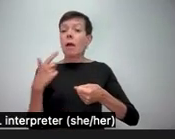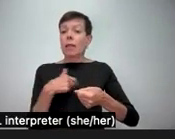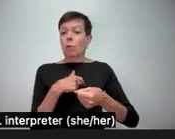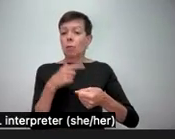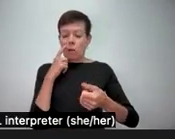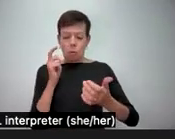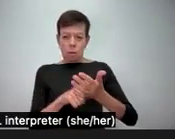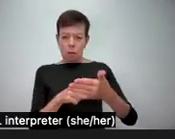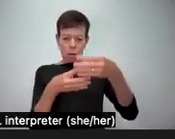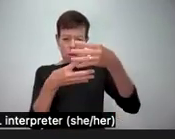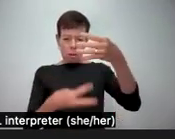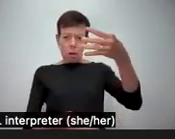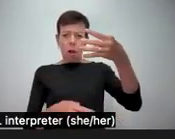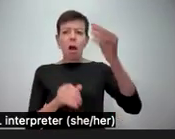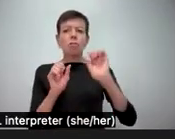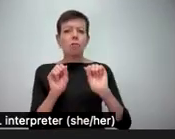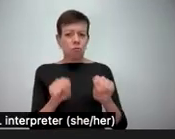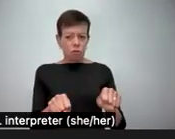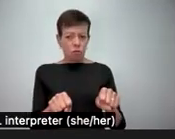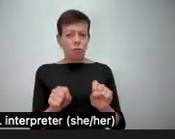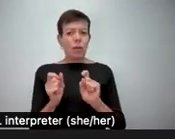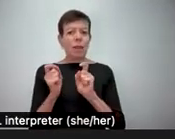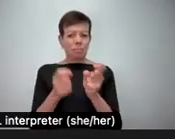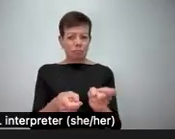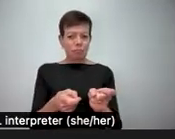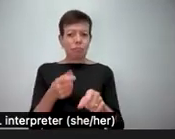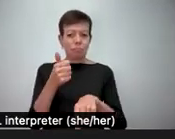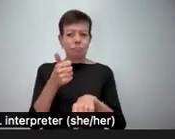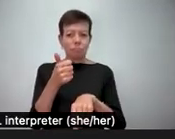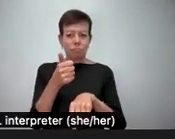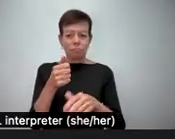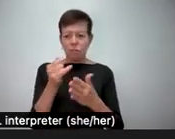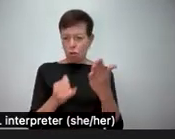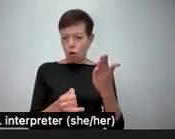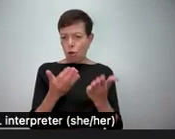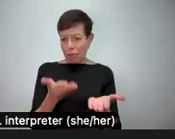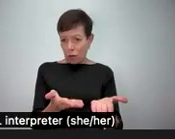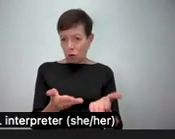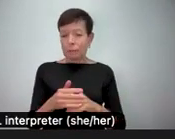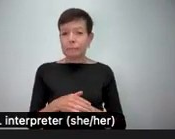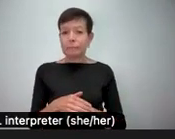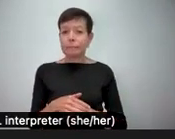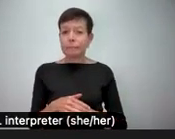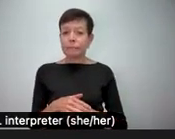eligible location bonus neighbourhoods. Again, these neighbourhoods are on that list because